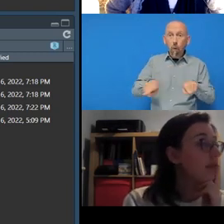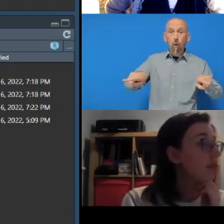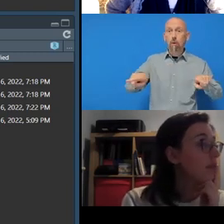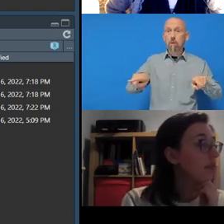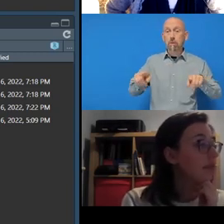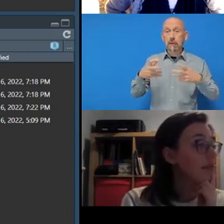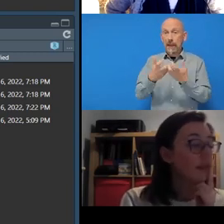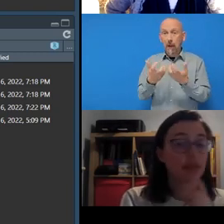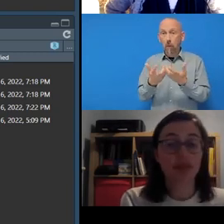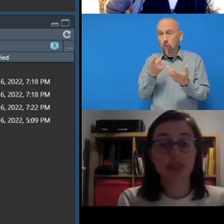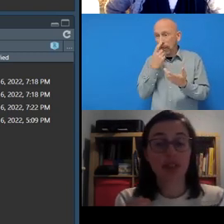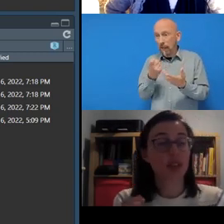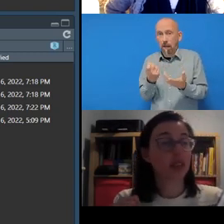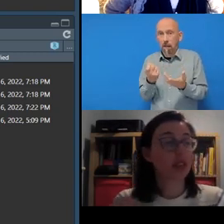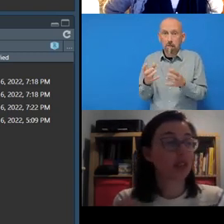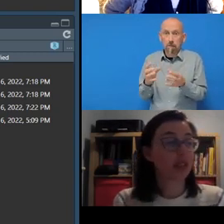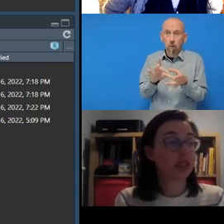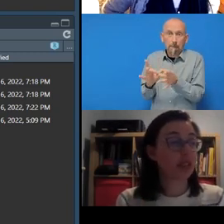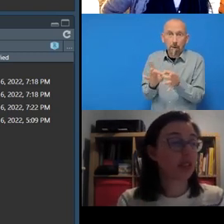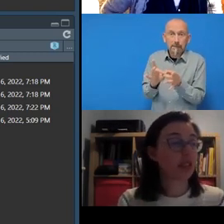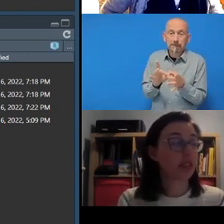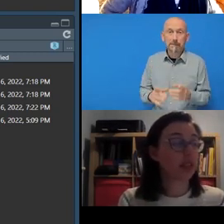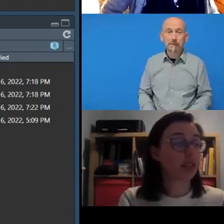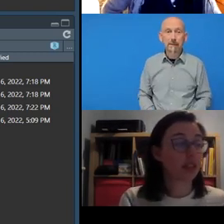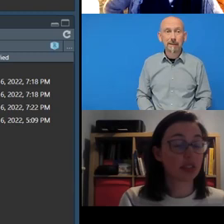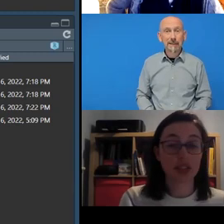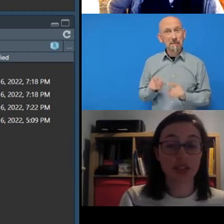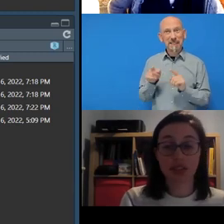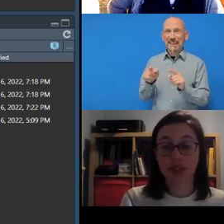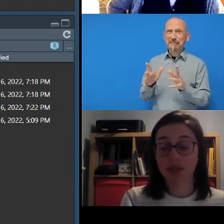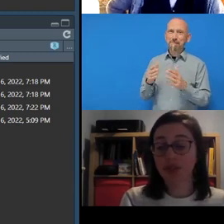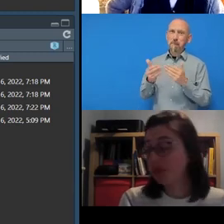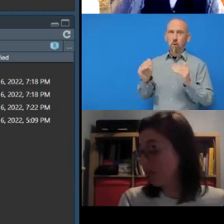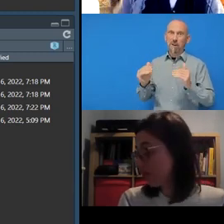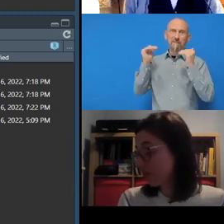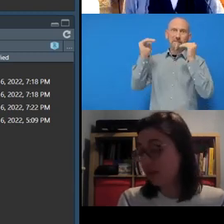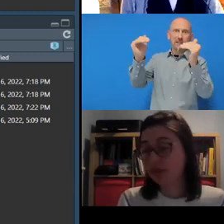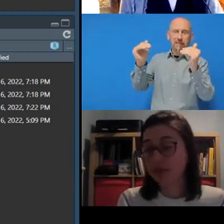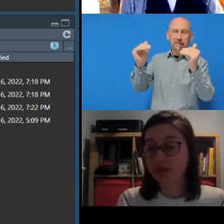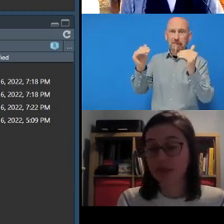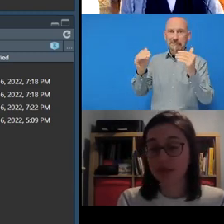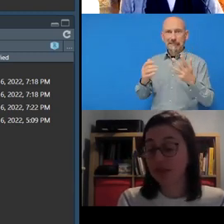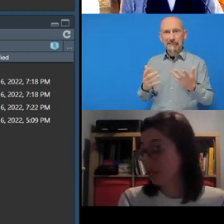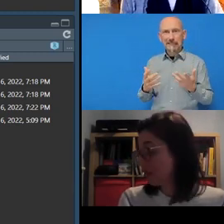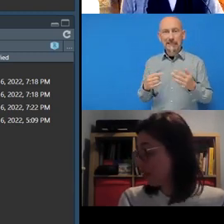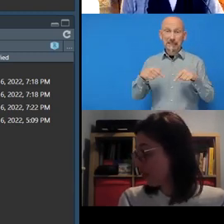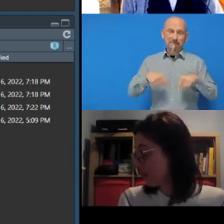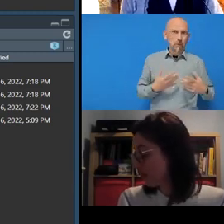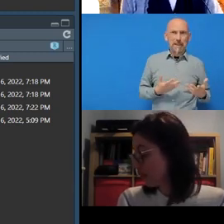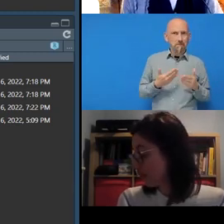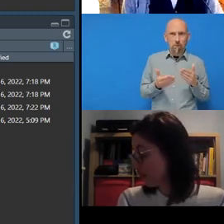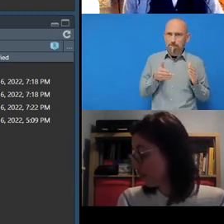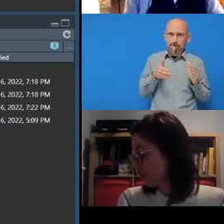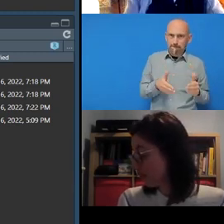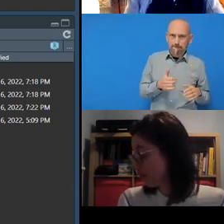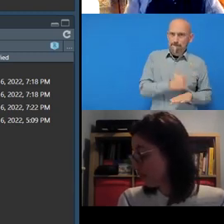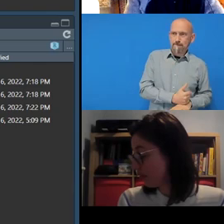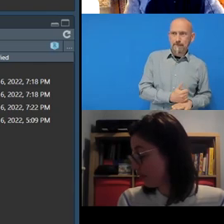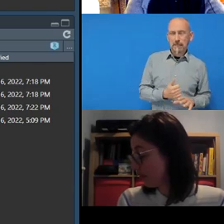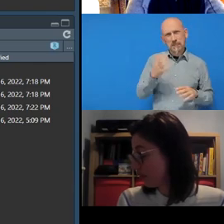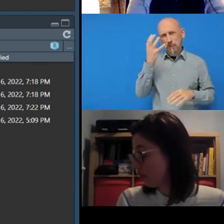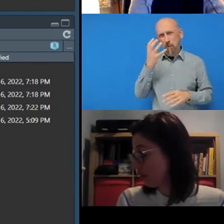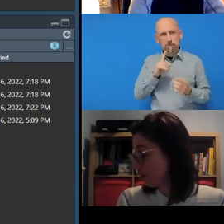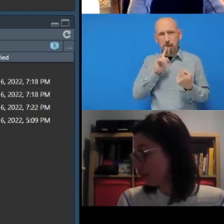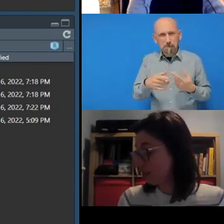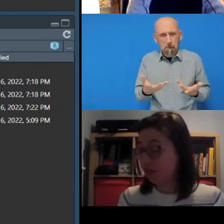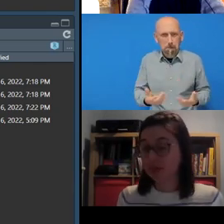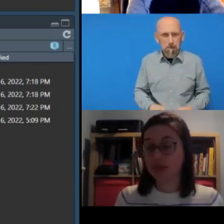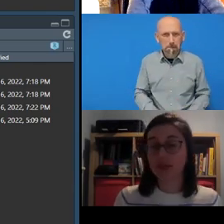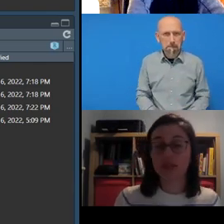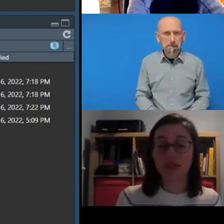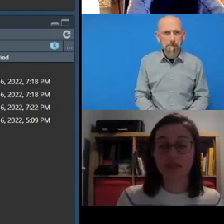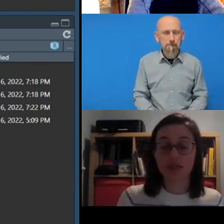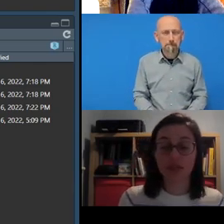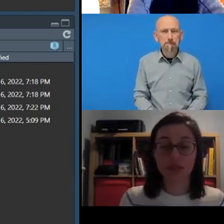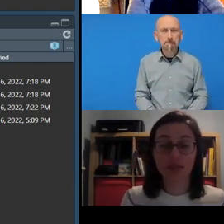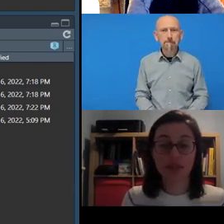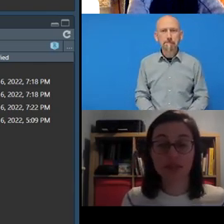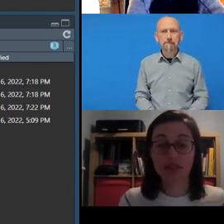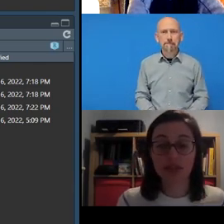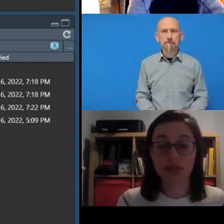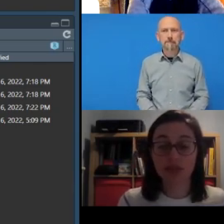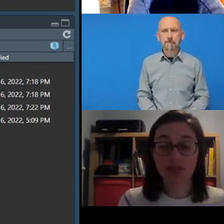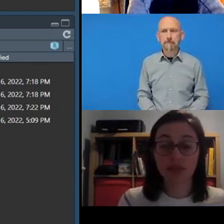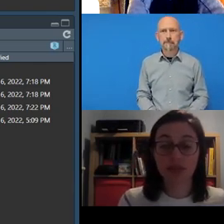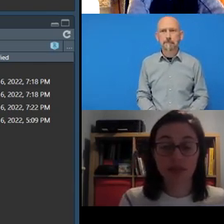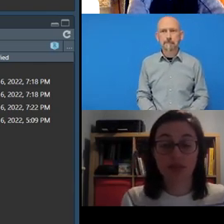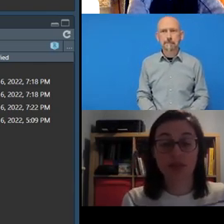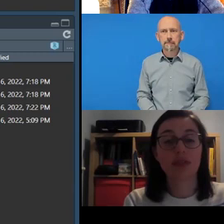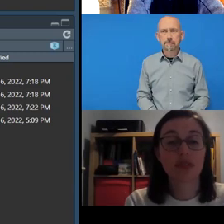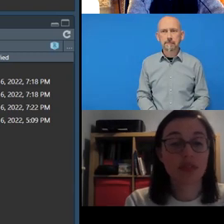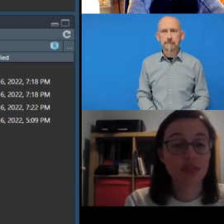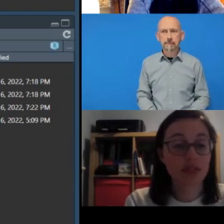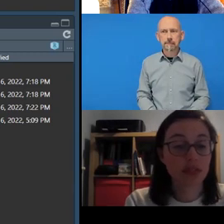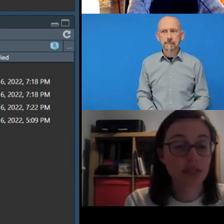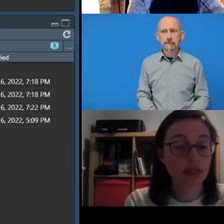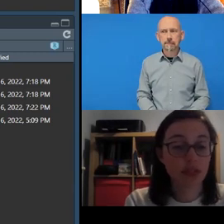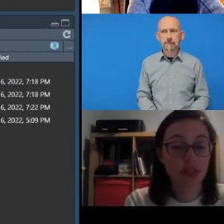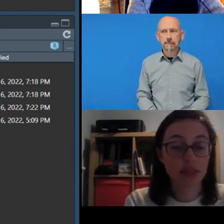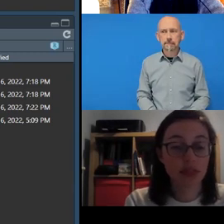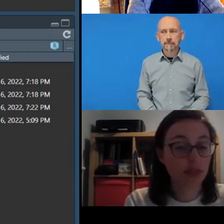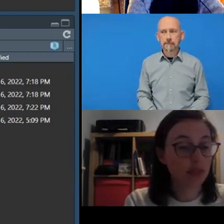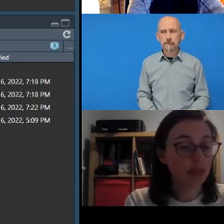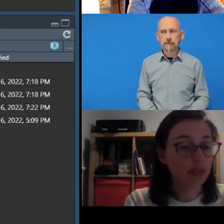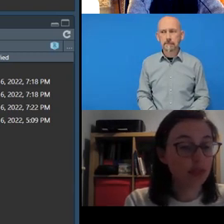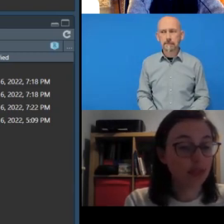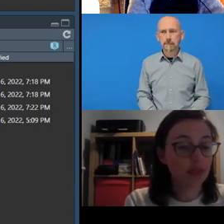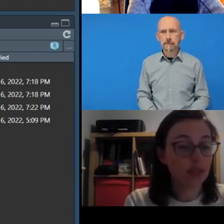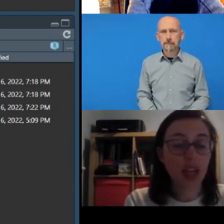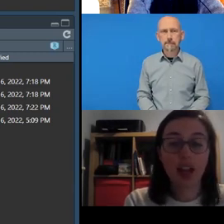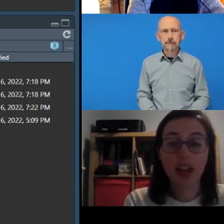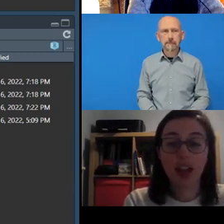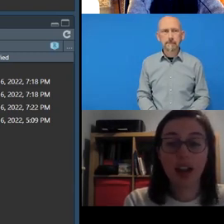it's a more advanced topic, I think, than a basic introduction, sorry for the useless answer!